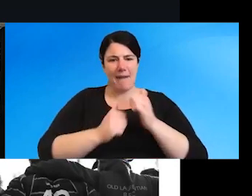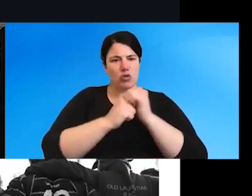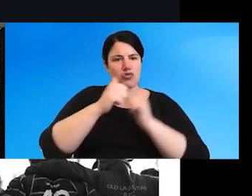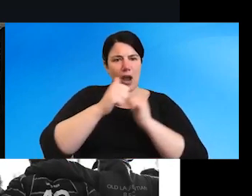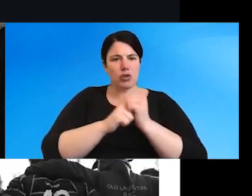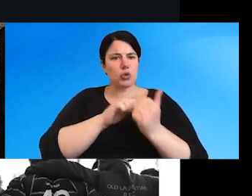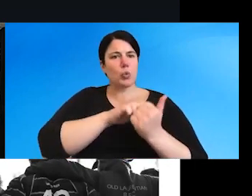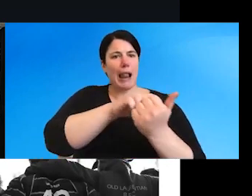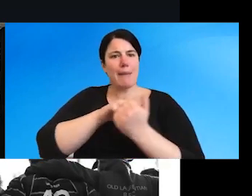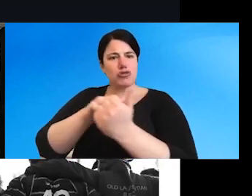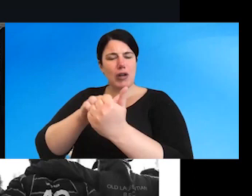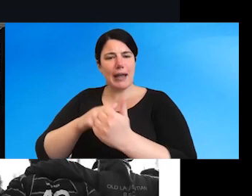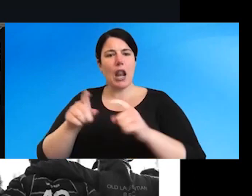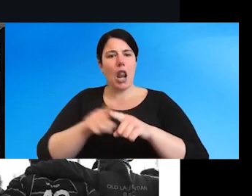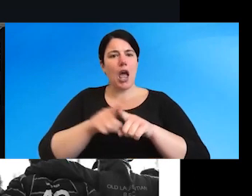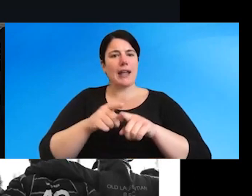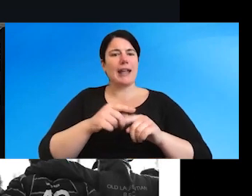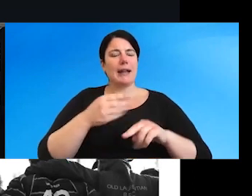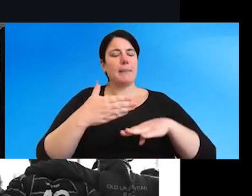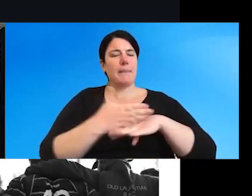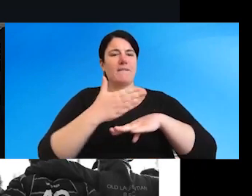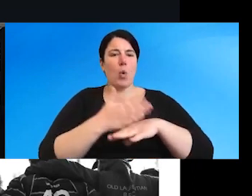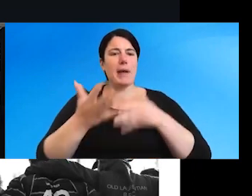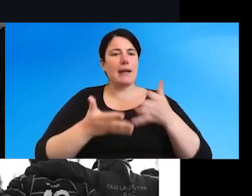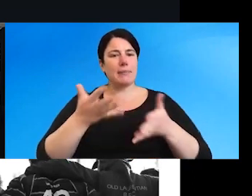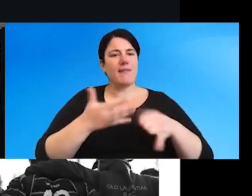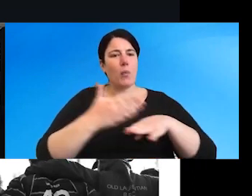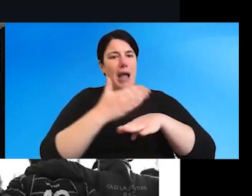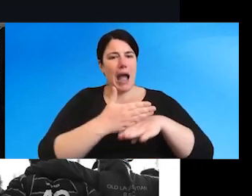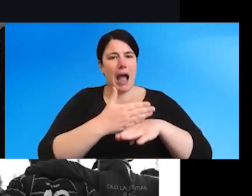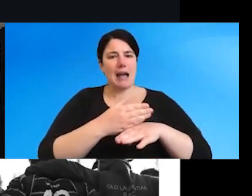like in the performing arts, the Ampag (?) group and the cast group.